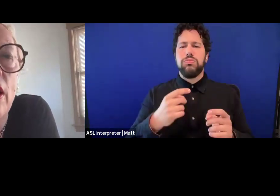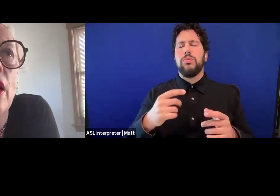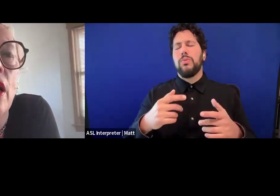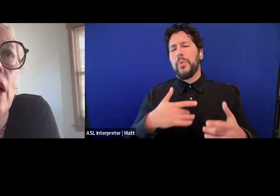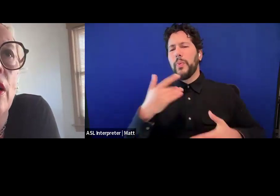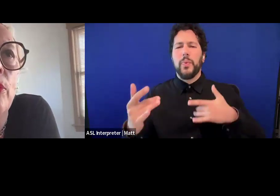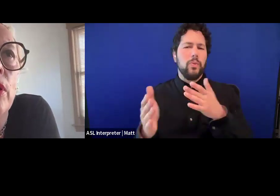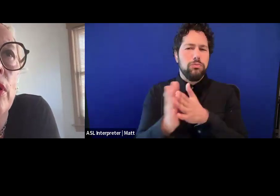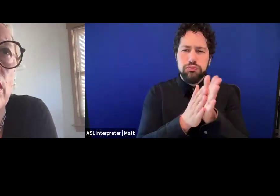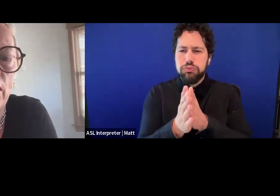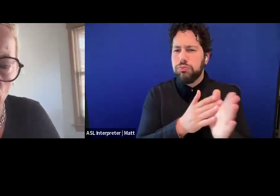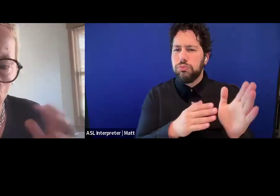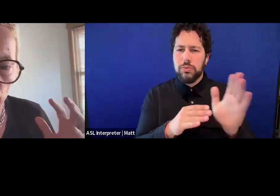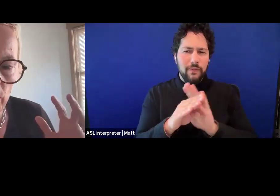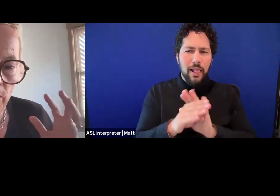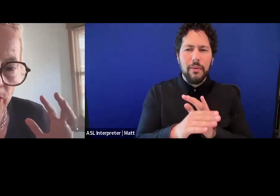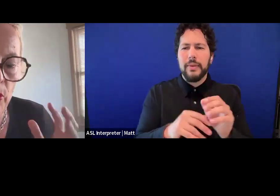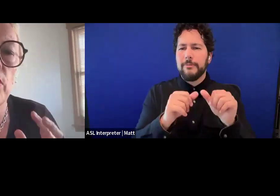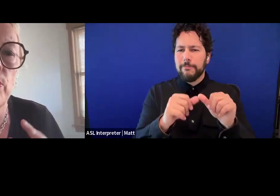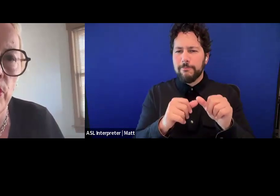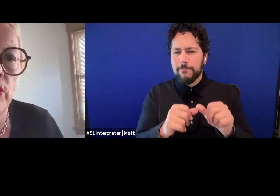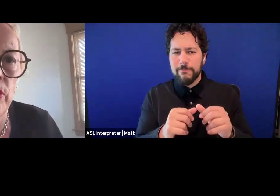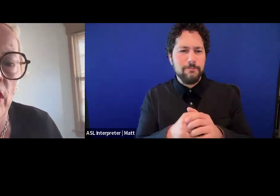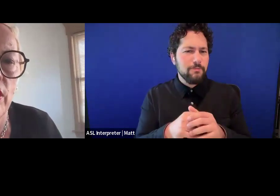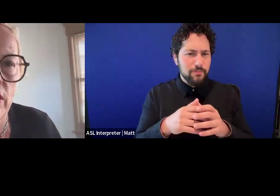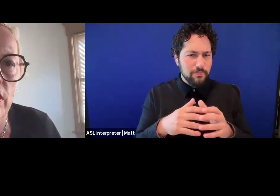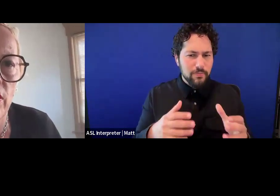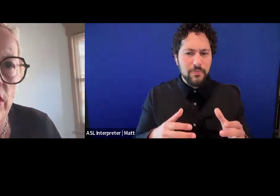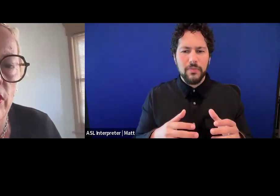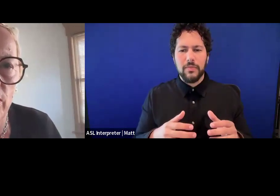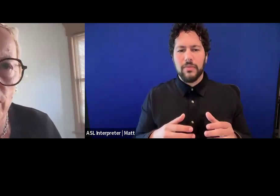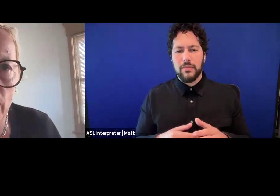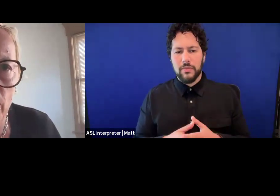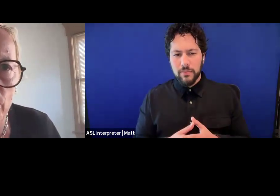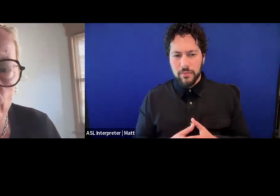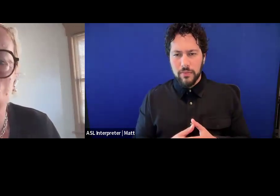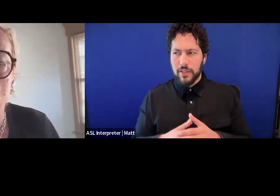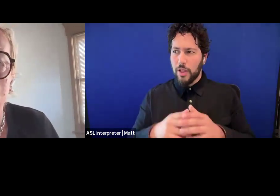Um, almost with its focus pulled on its original values.